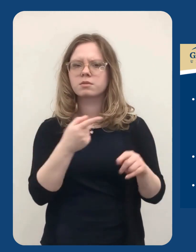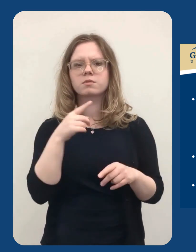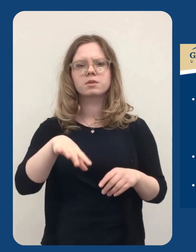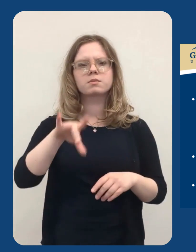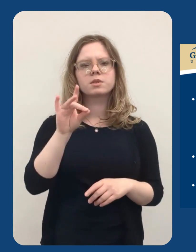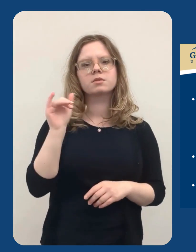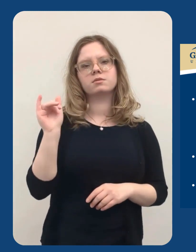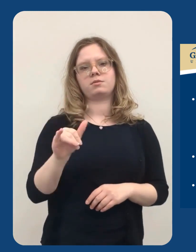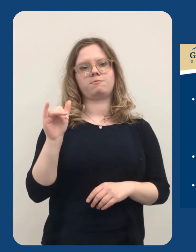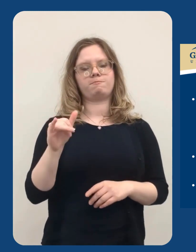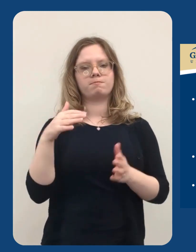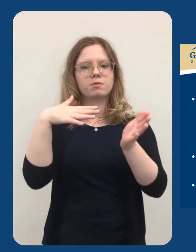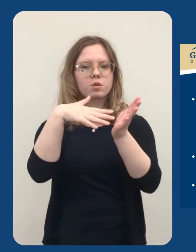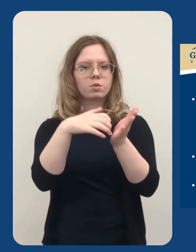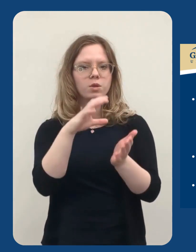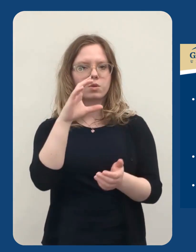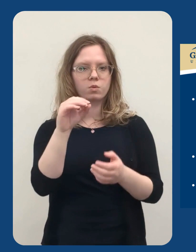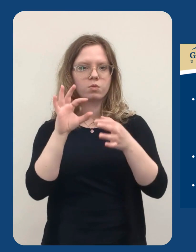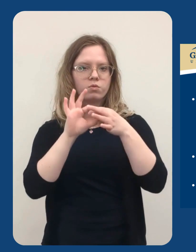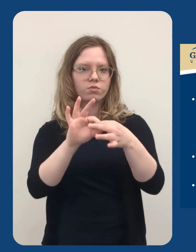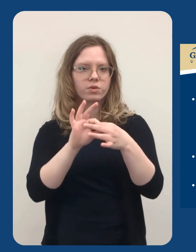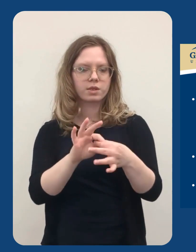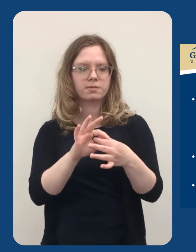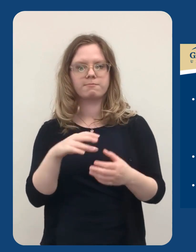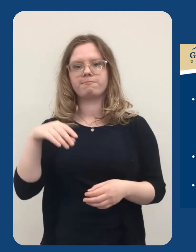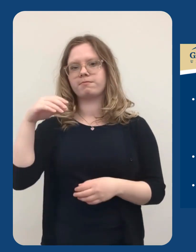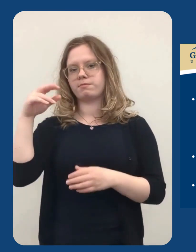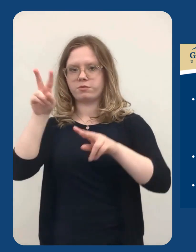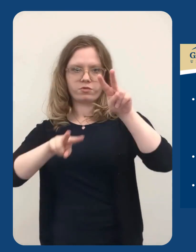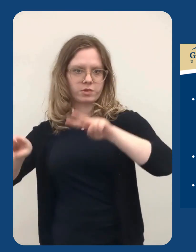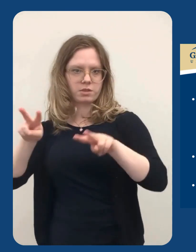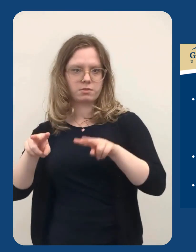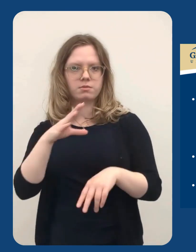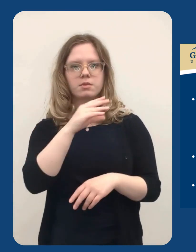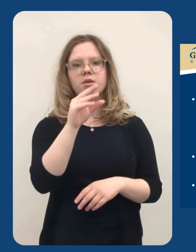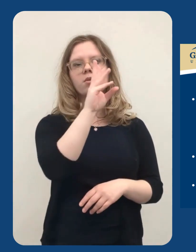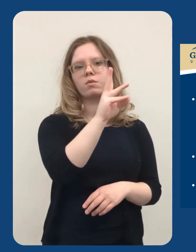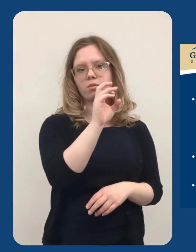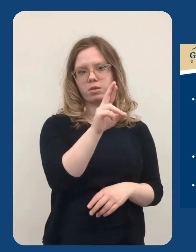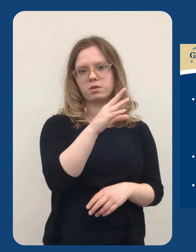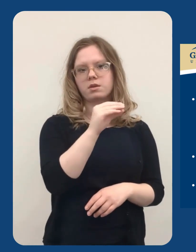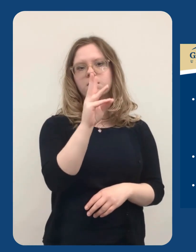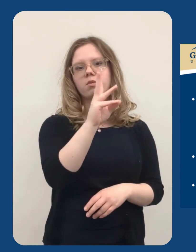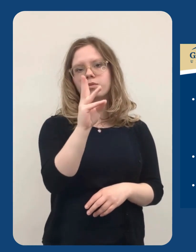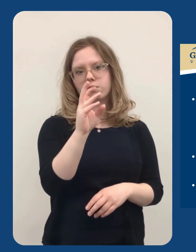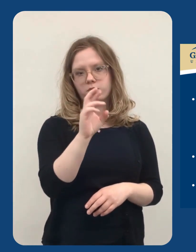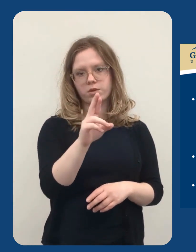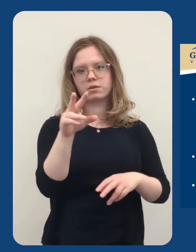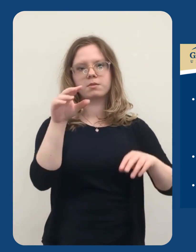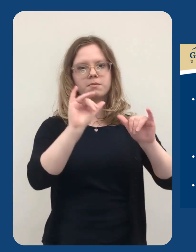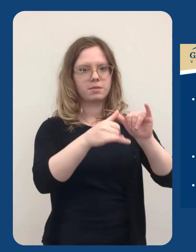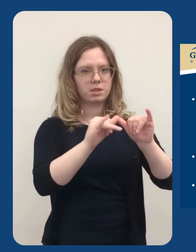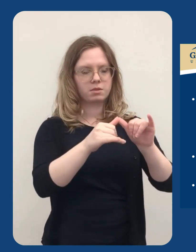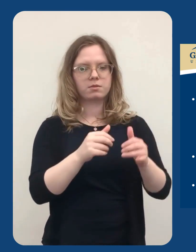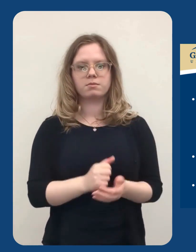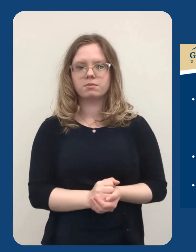1. There were a weak correlation between ratings and WER and WWER metrics